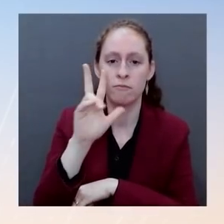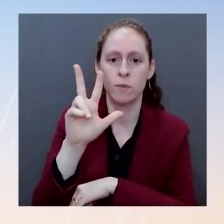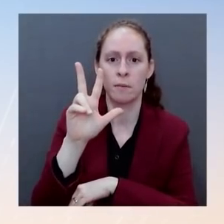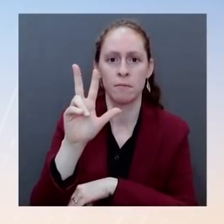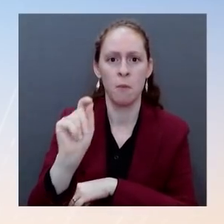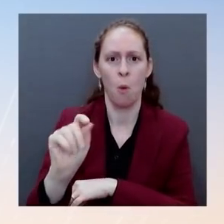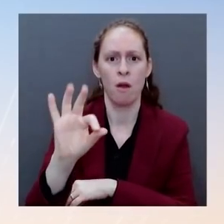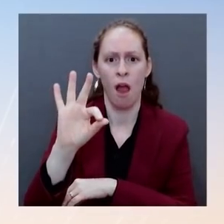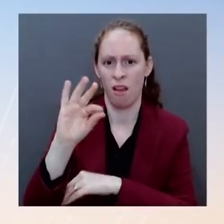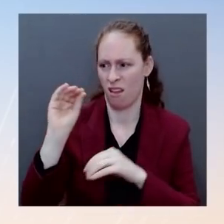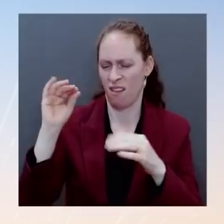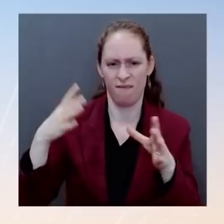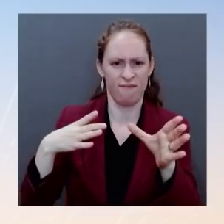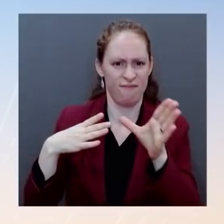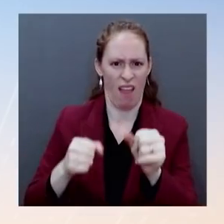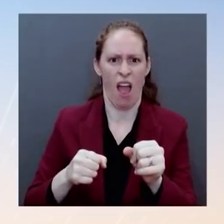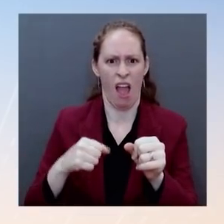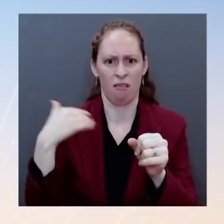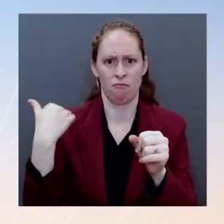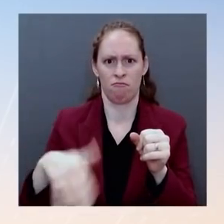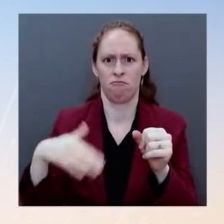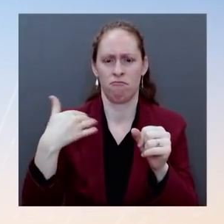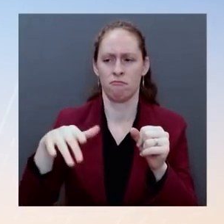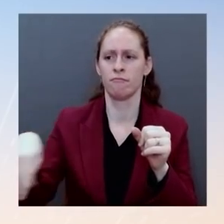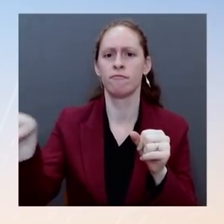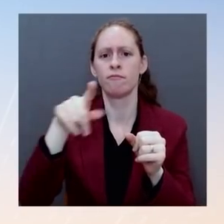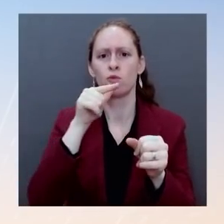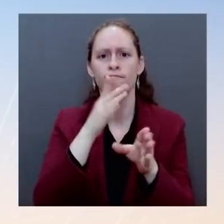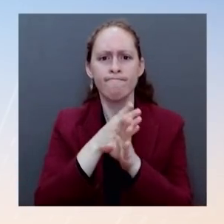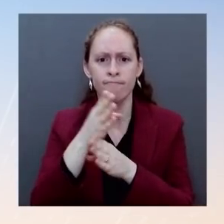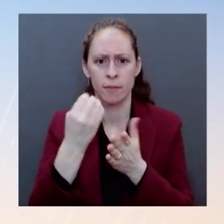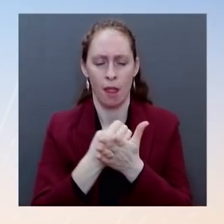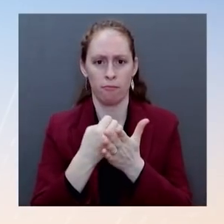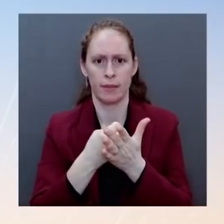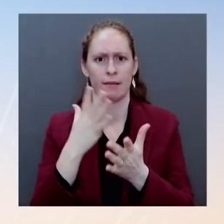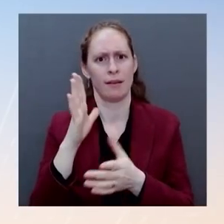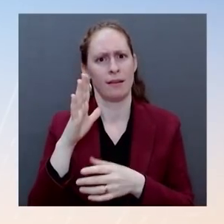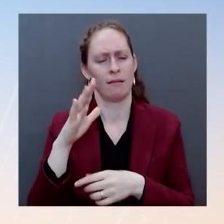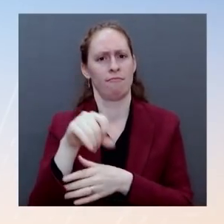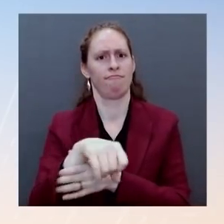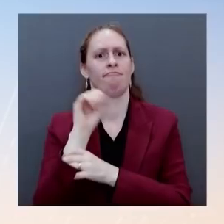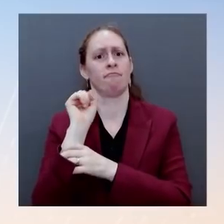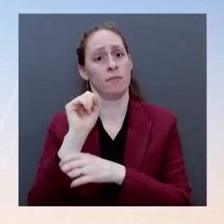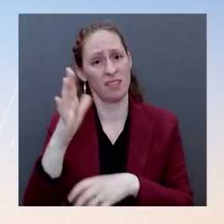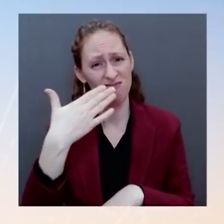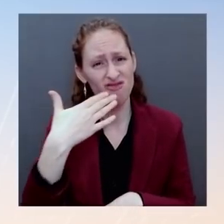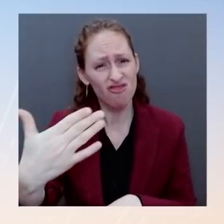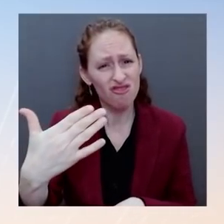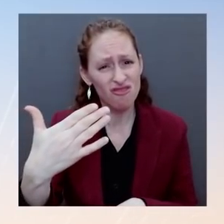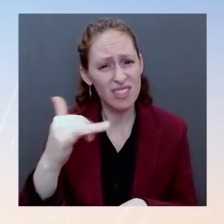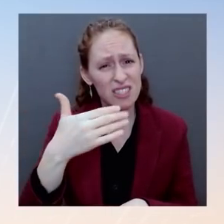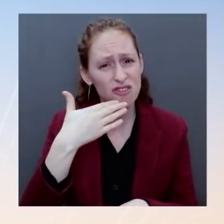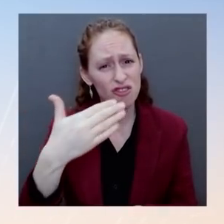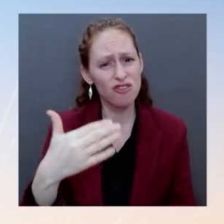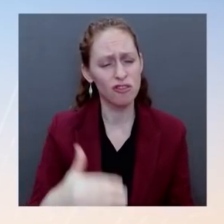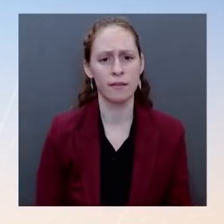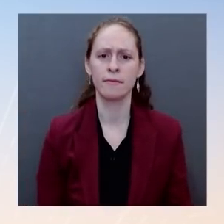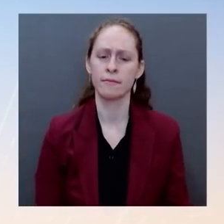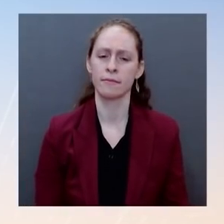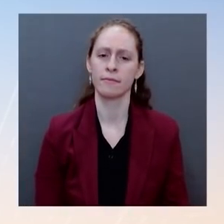a number of unanticipated outcomes. When it comes to prices, what we have -- what we have said consistently --